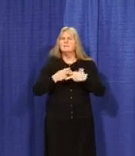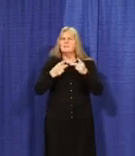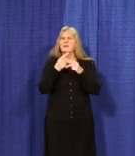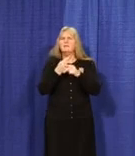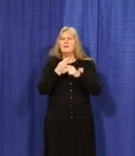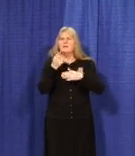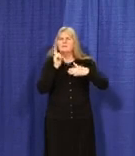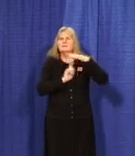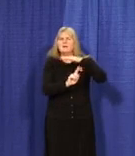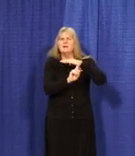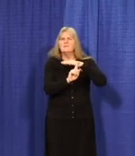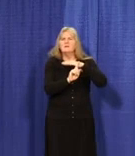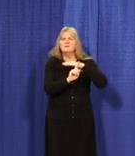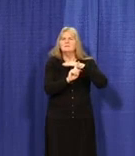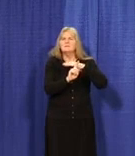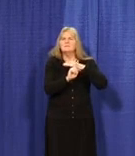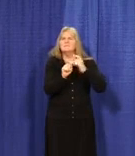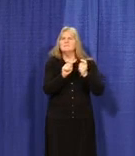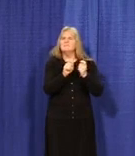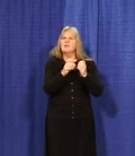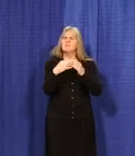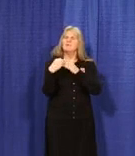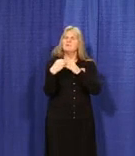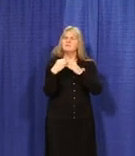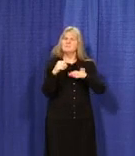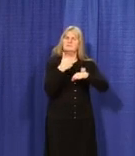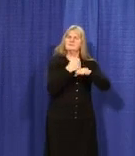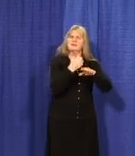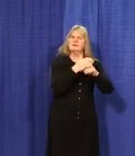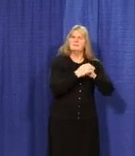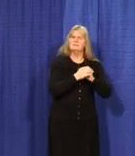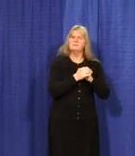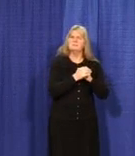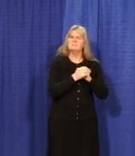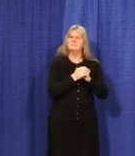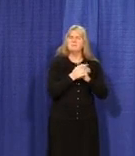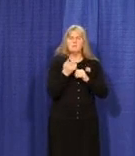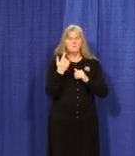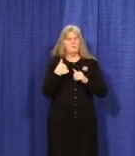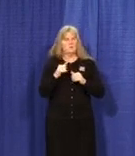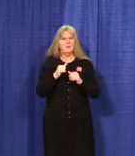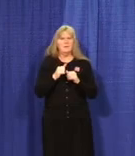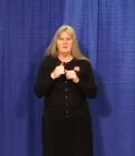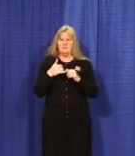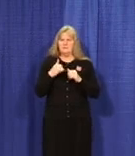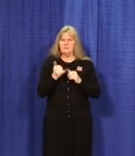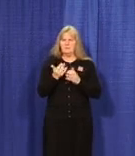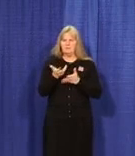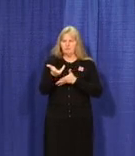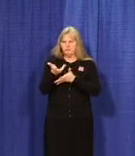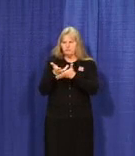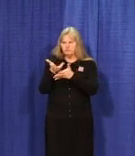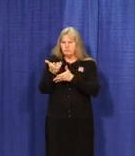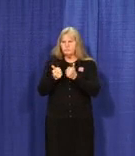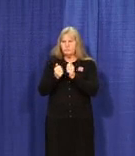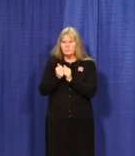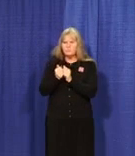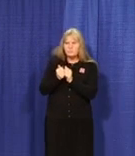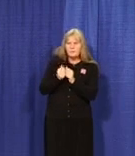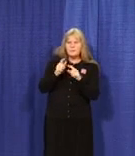We continue to gauge -- sorry, we continue to engage with various sectors to ensure we are responding to the needs of